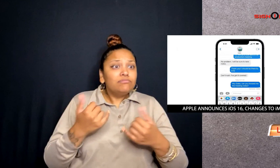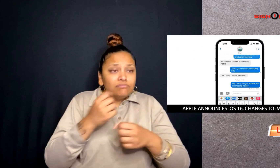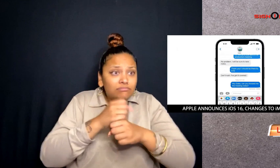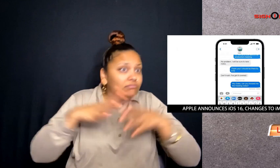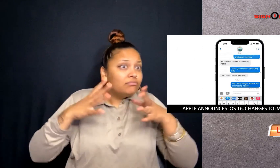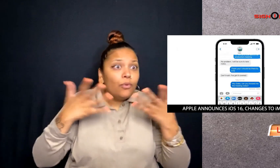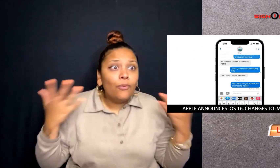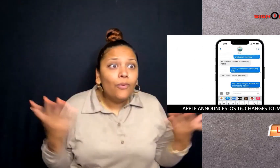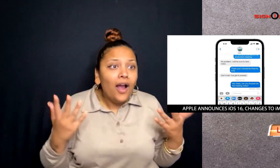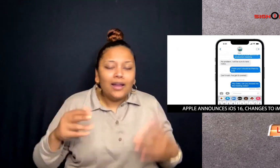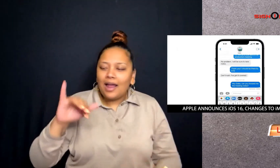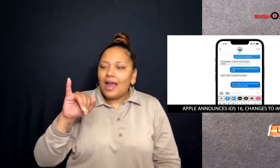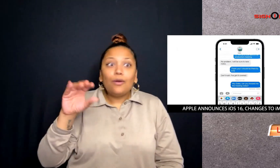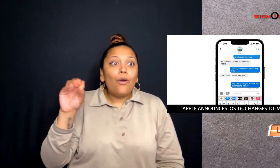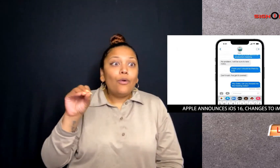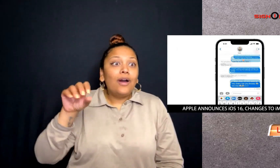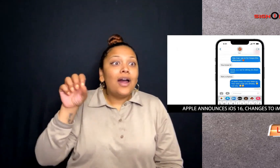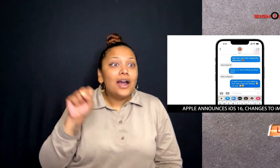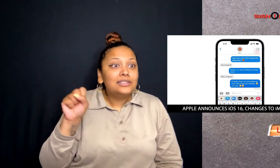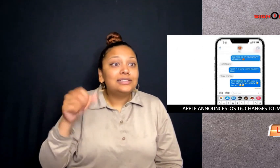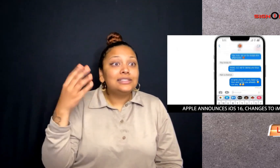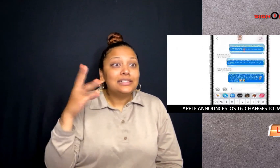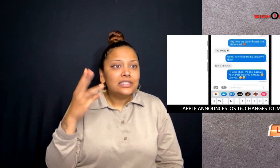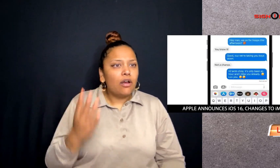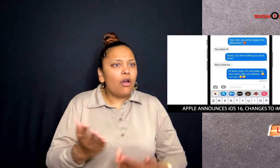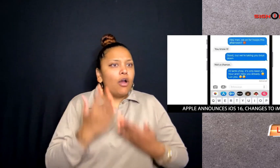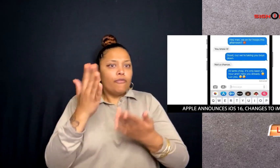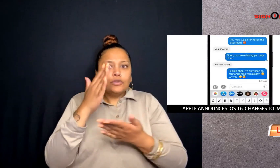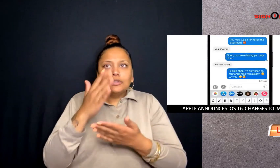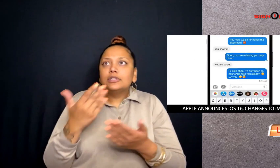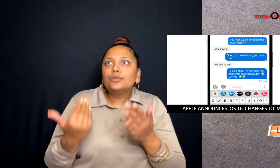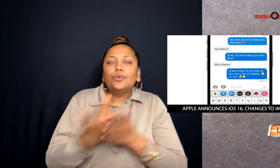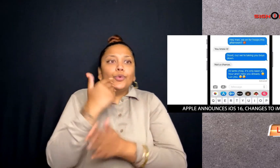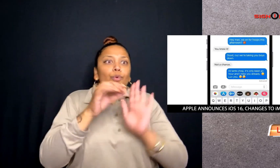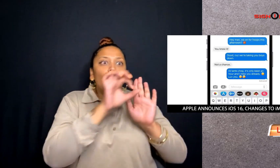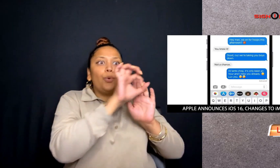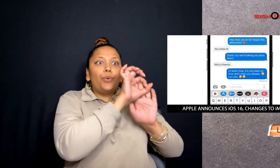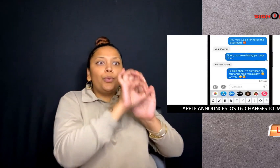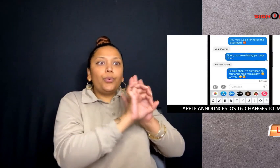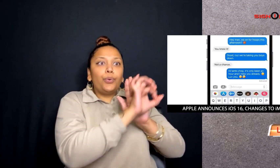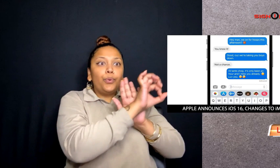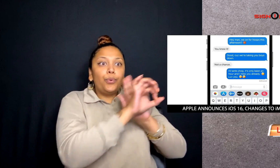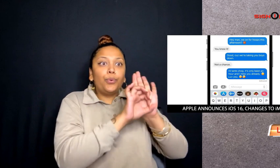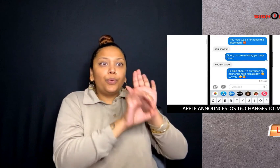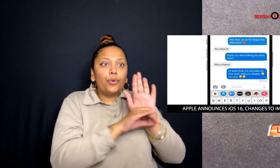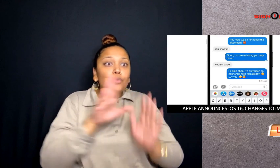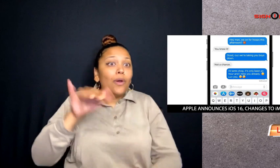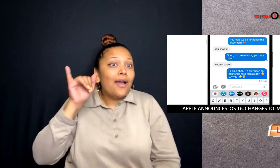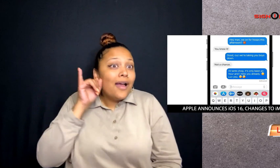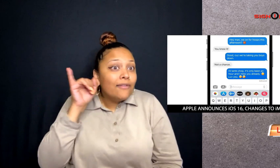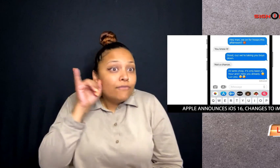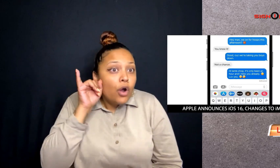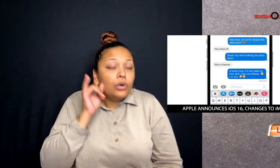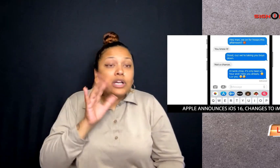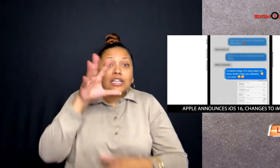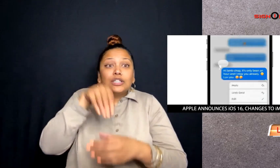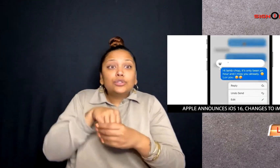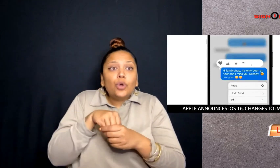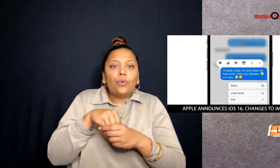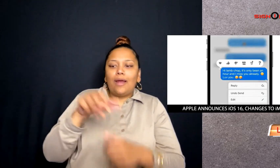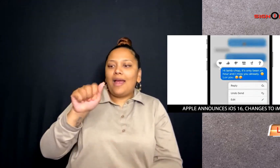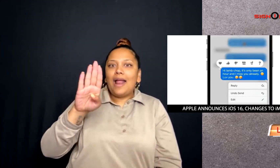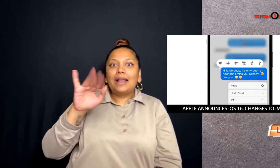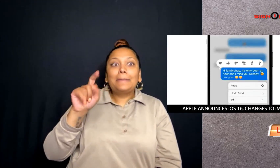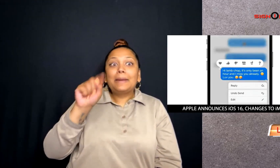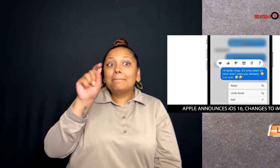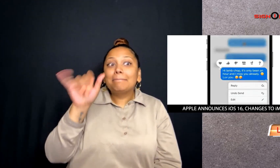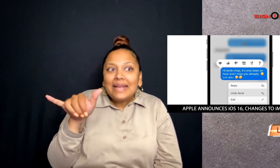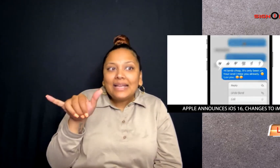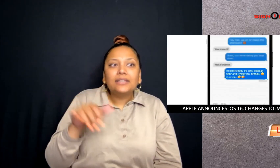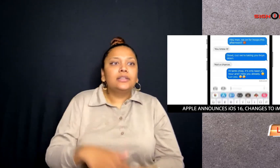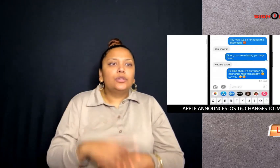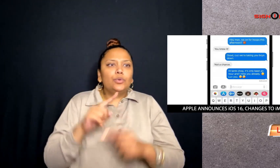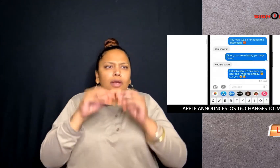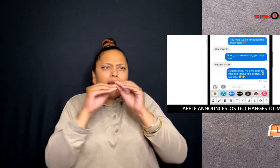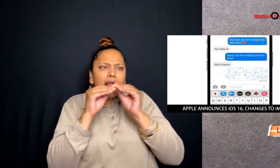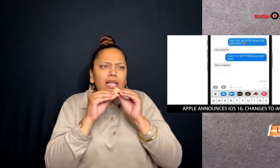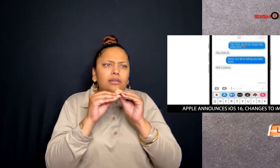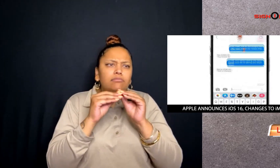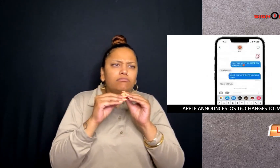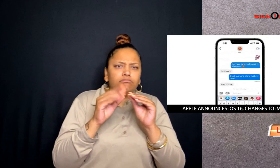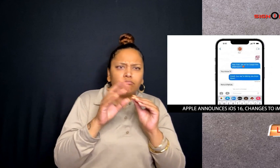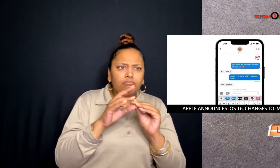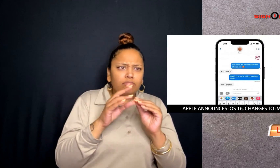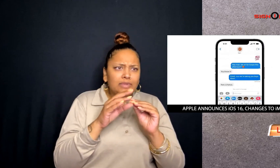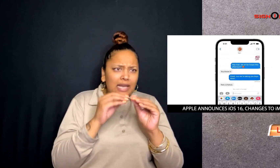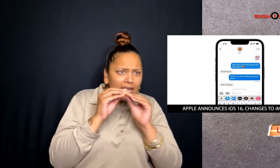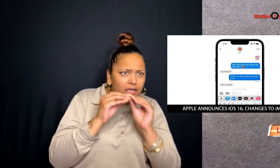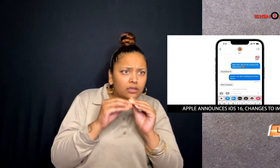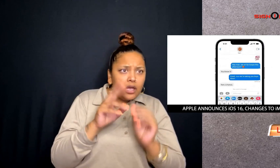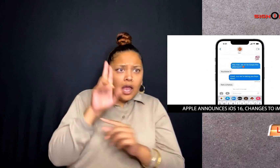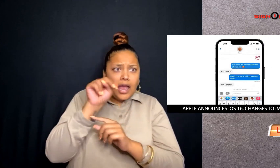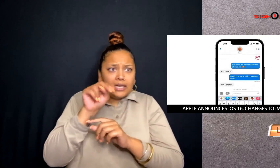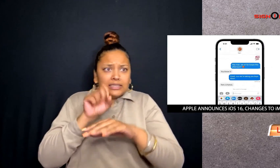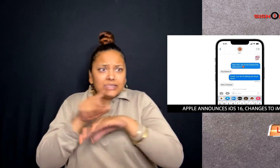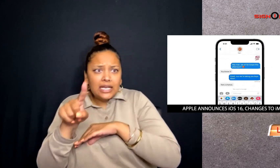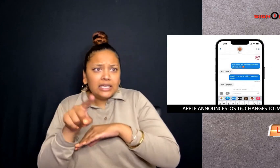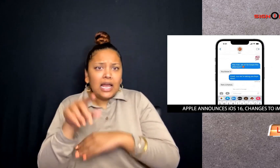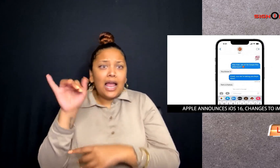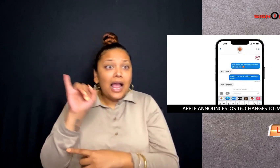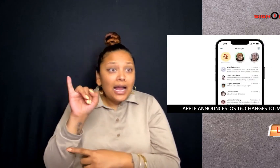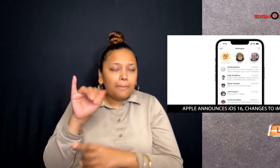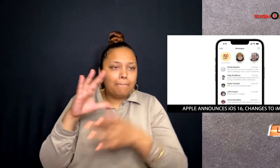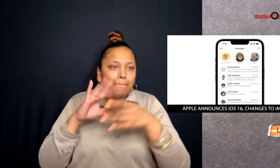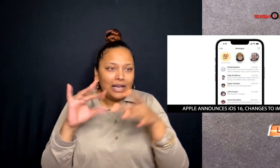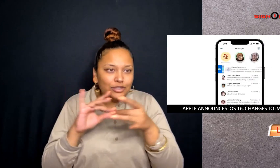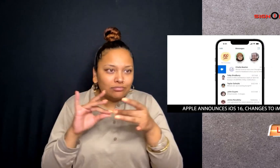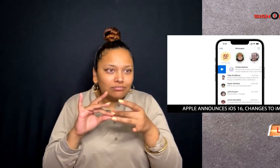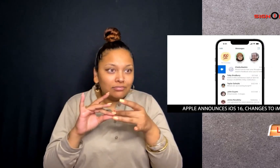at its annual developers conference iOS 16 will offer some new features for your phone